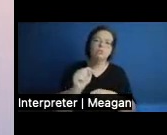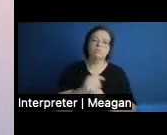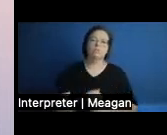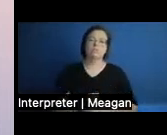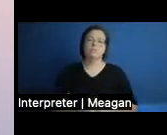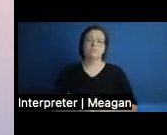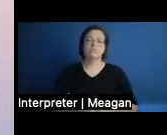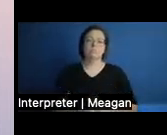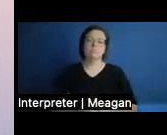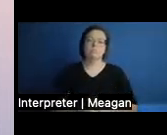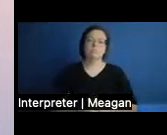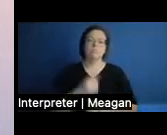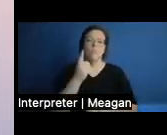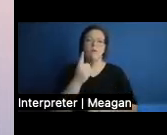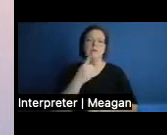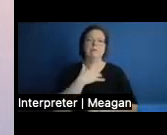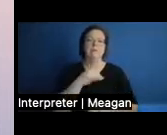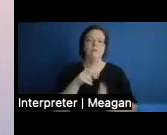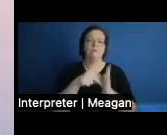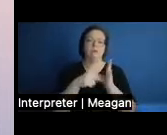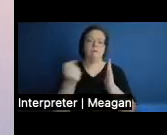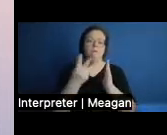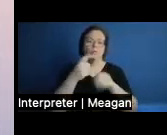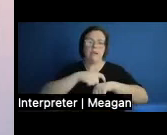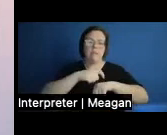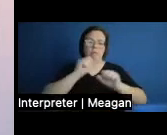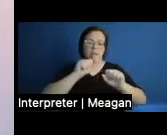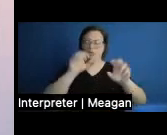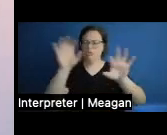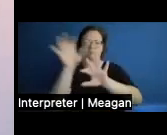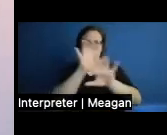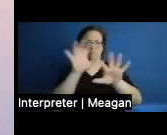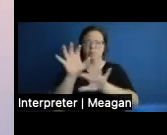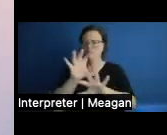That's the one that you usually have to read a few times to kind of orient. Remember,